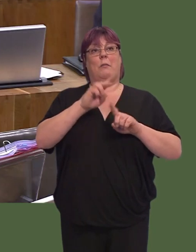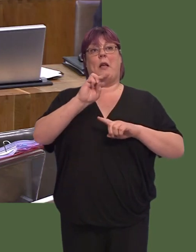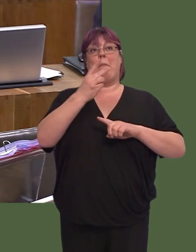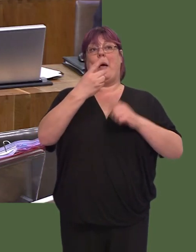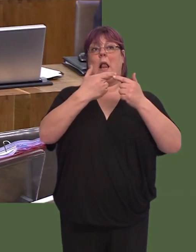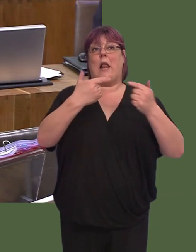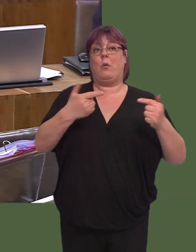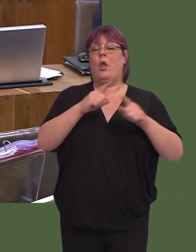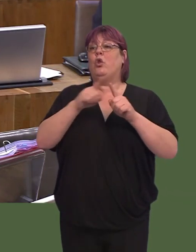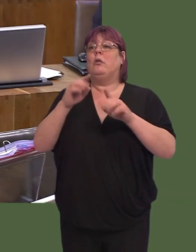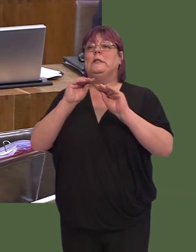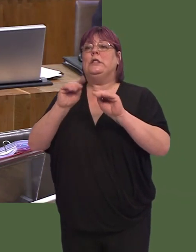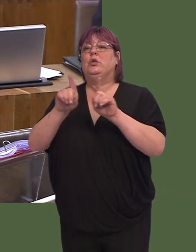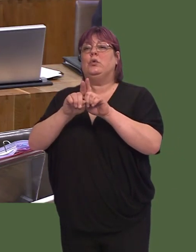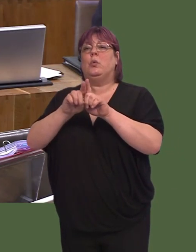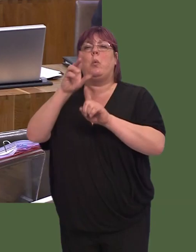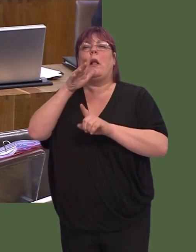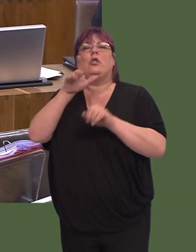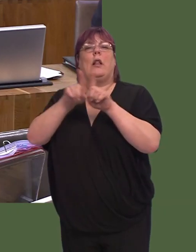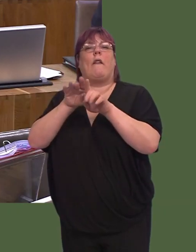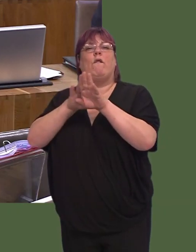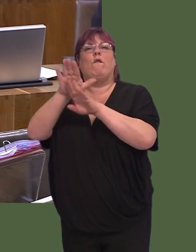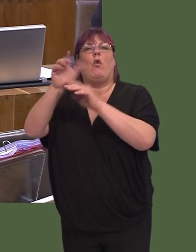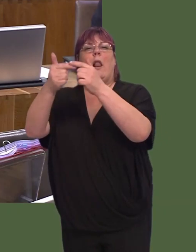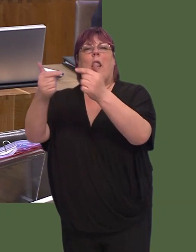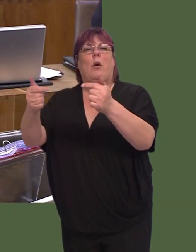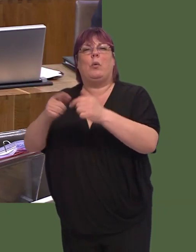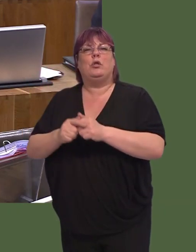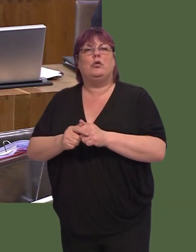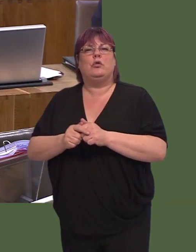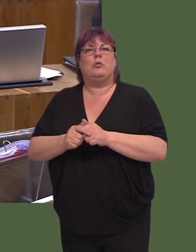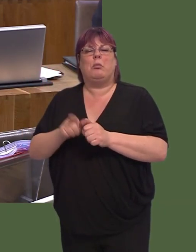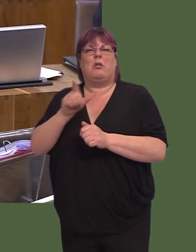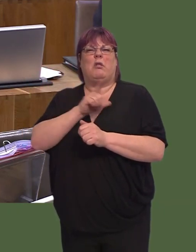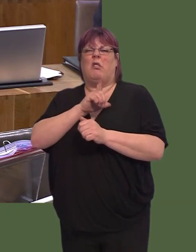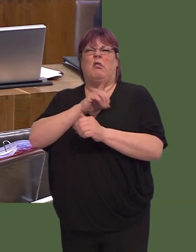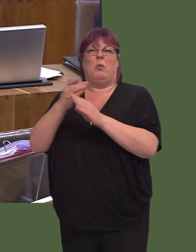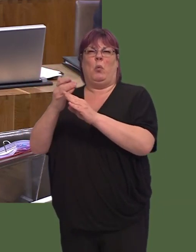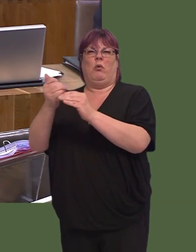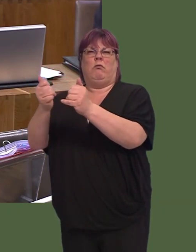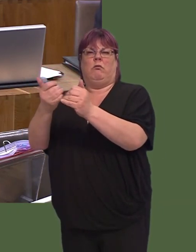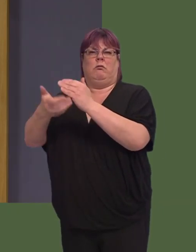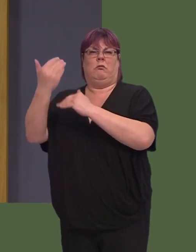which I think is a policy that hasn't stood the test of time, and I'm living proof of